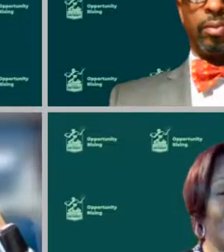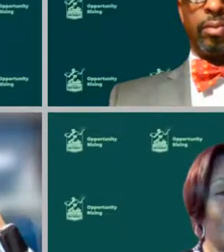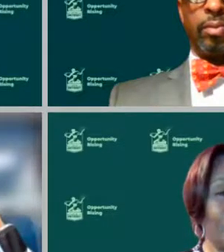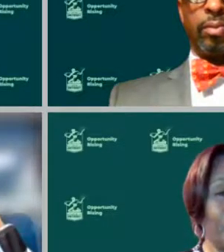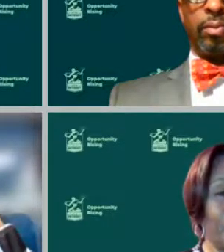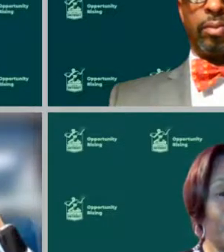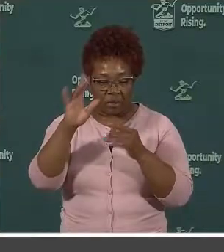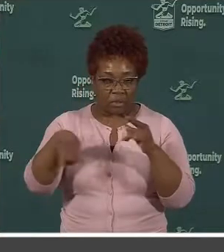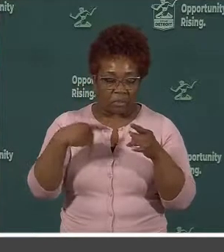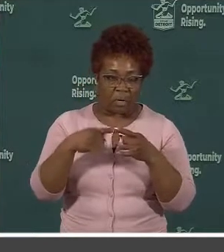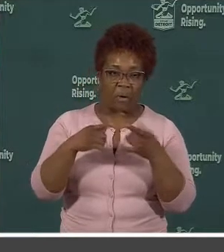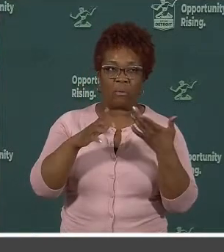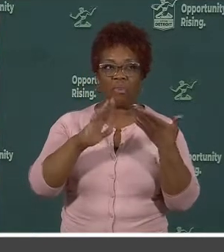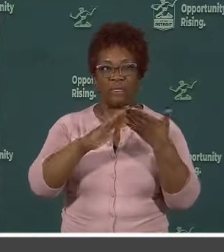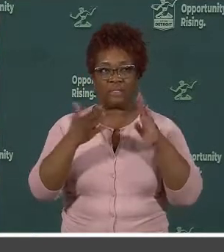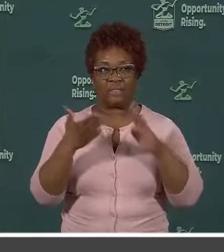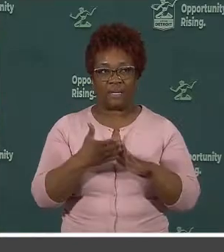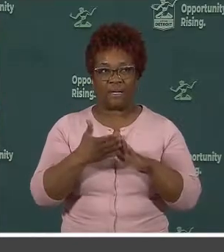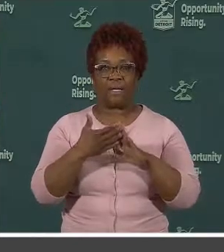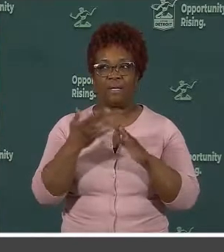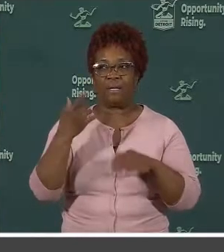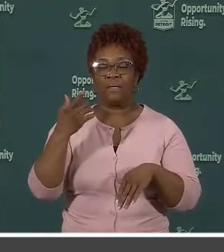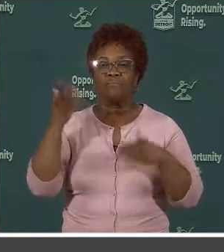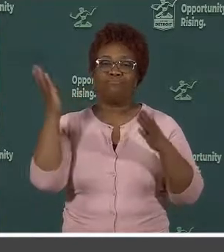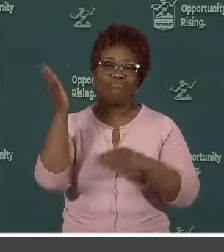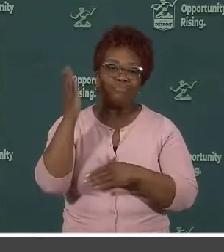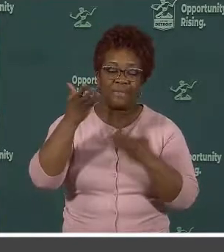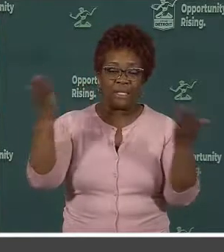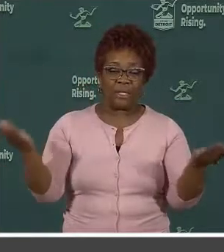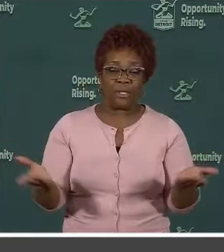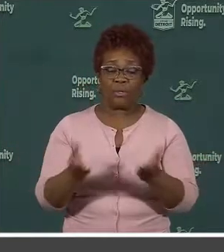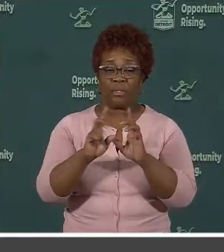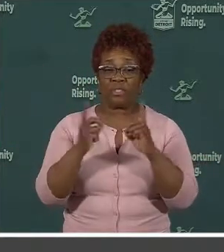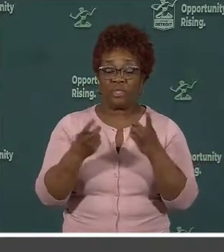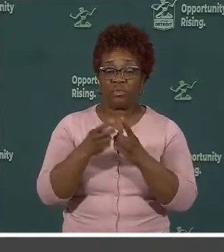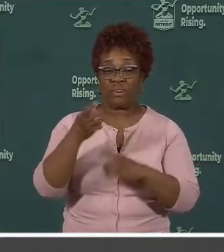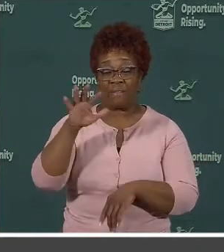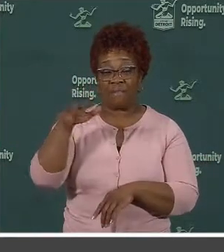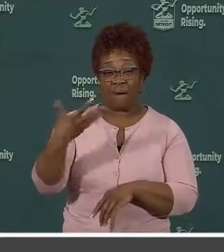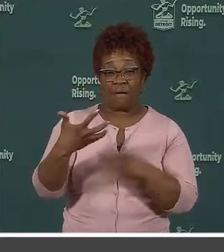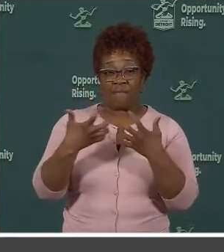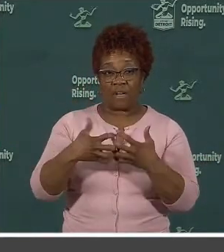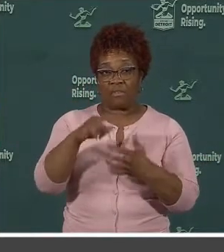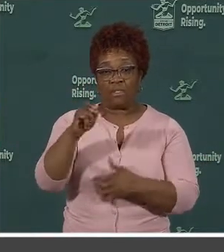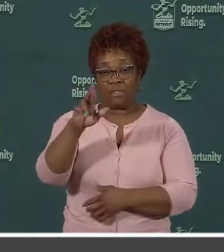BEING DELIVERED RIGHT HERE IN DISTRICT FIVE AT FACTORY ZERO THANK YOU MAYOR DUGGAN FOR THE OPPORTUNITY TO ADDRESS THE